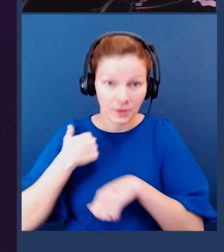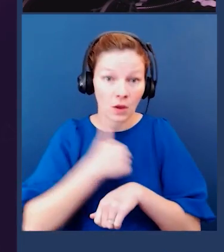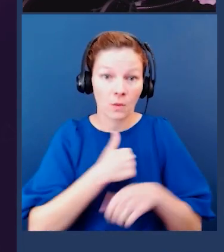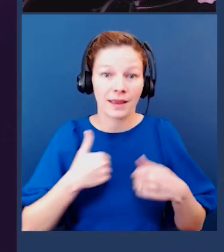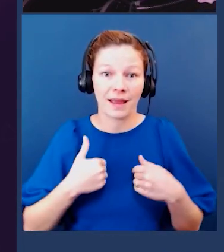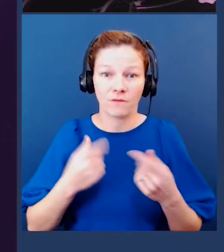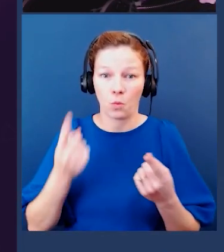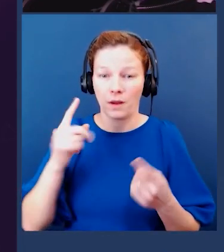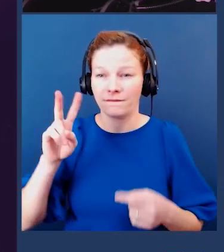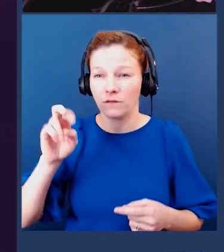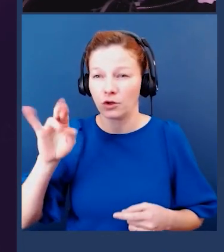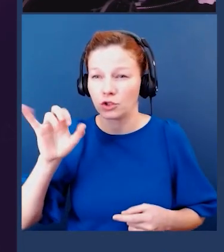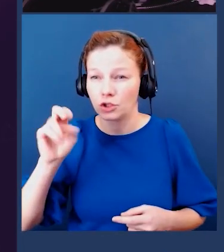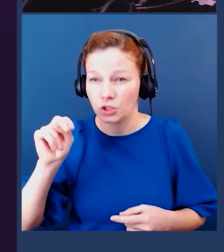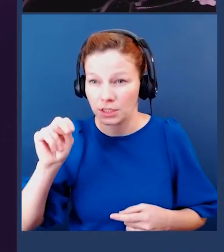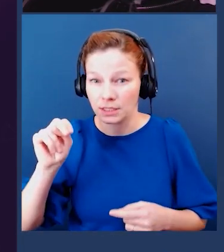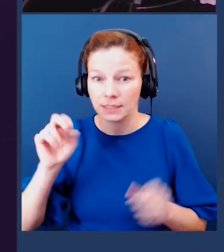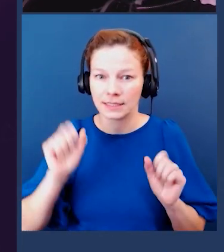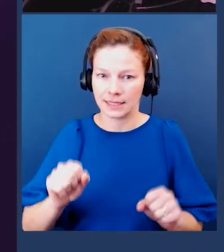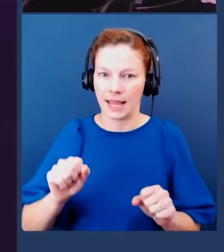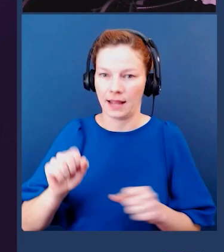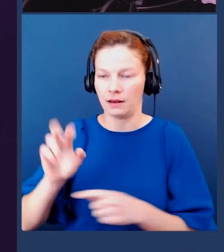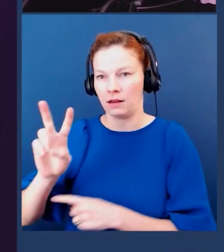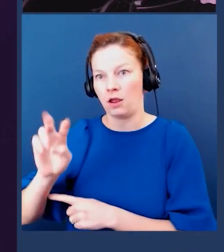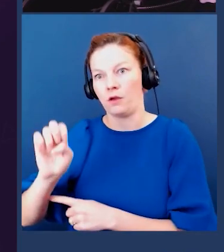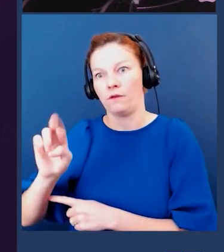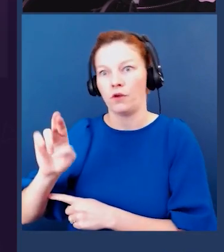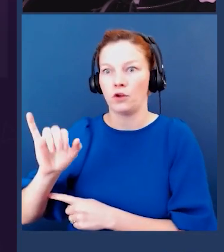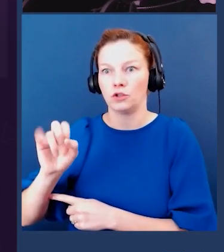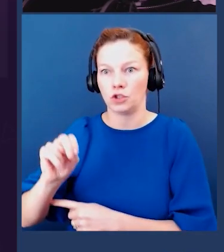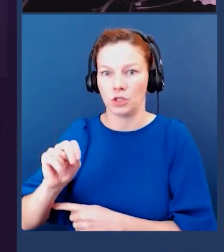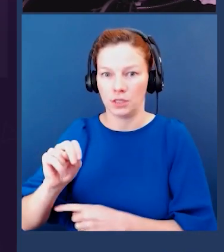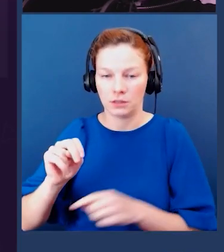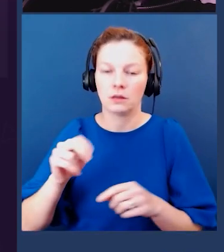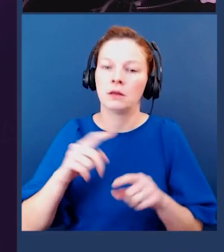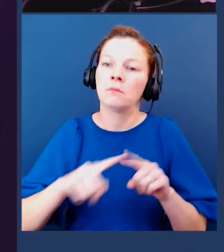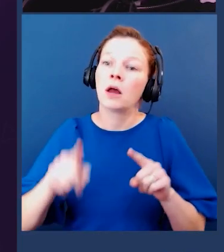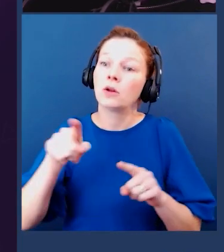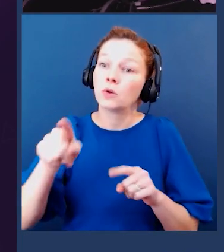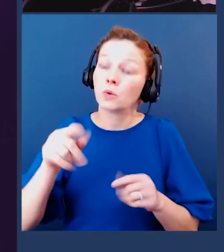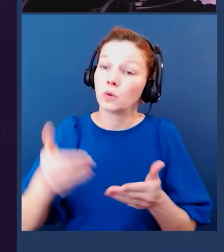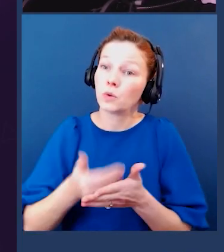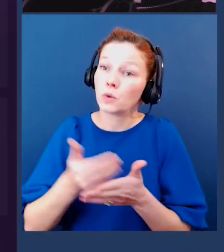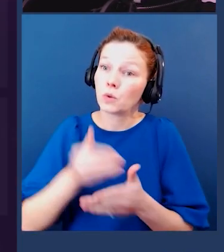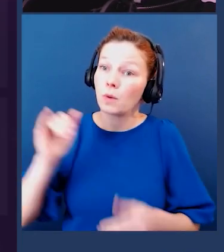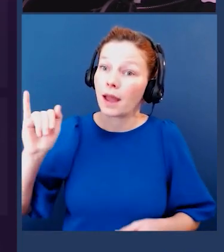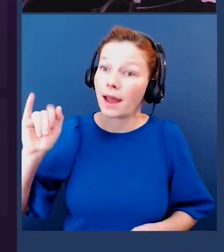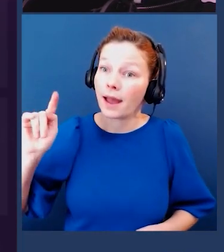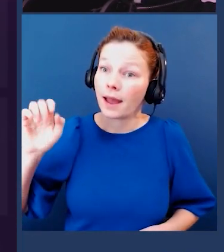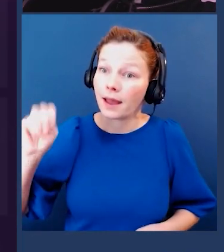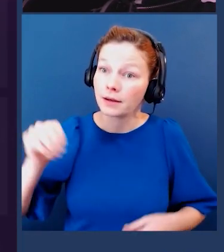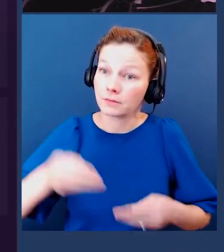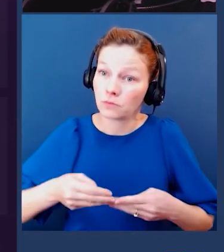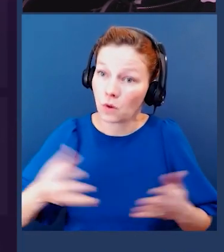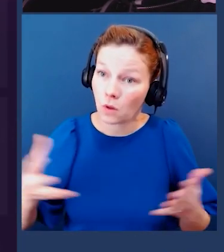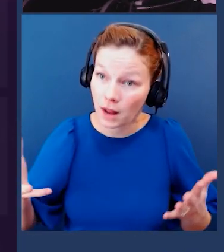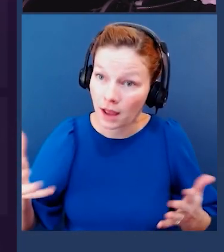that enables you to version your stuff. But for your item, when you're rolling out new item, et cetera, you have the ability to create state.